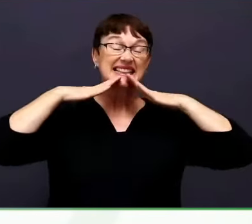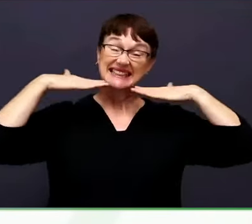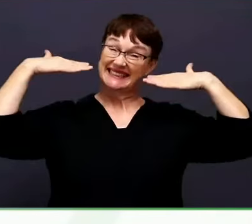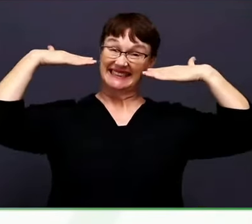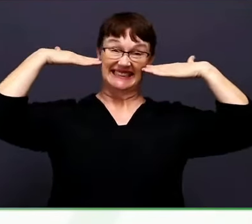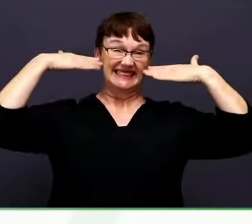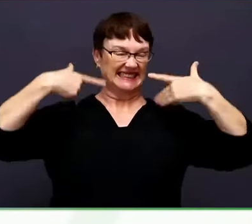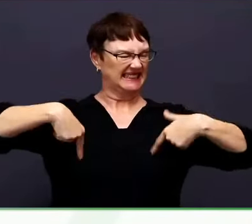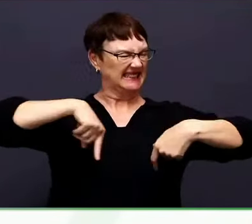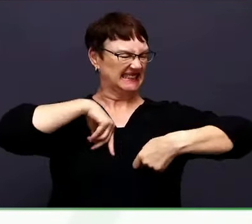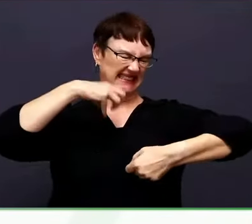we will continue.